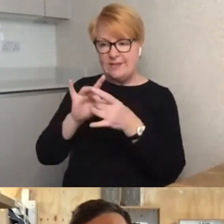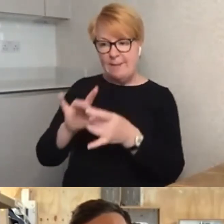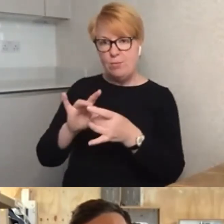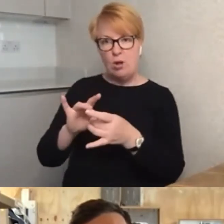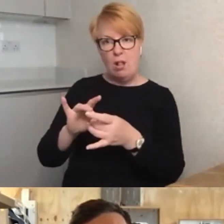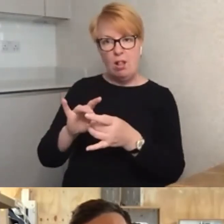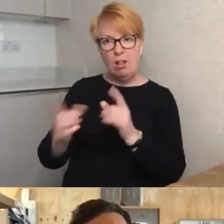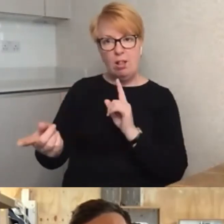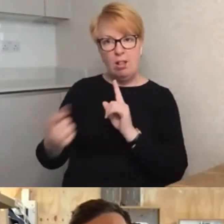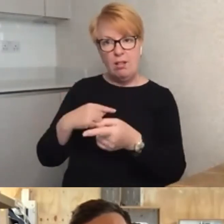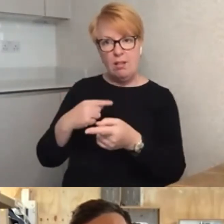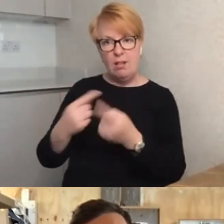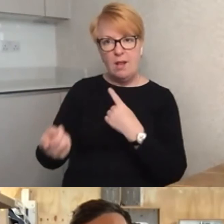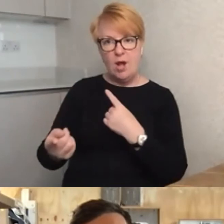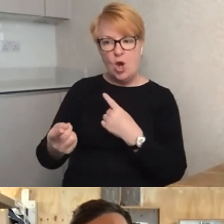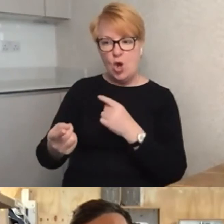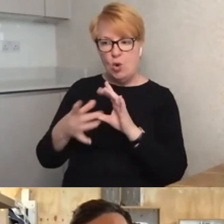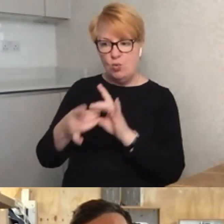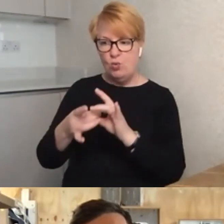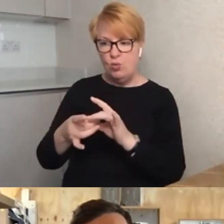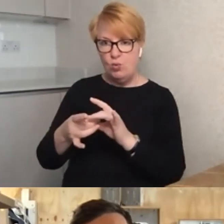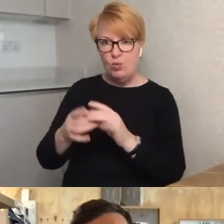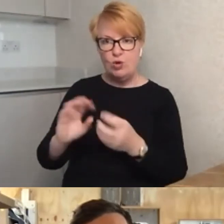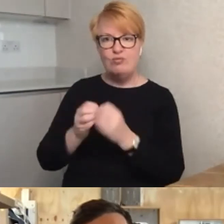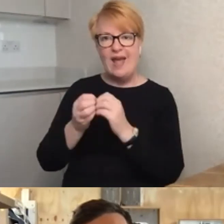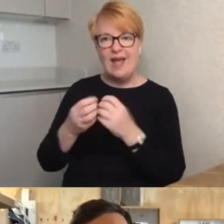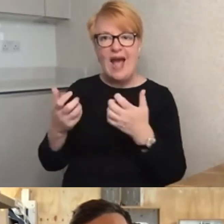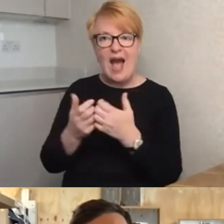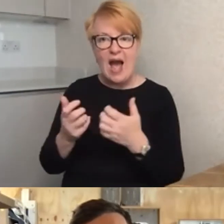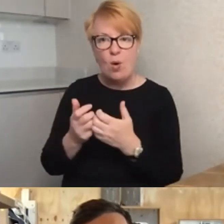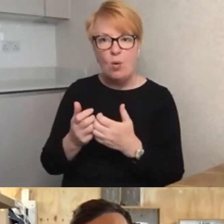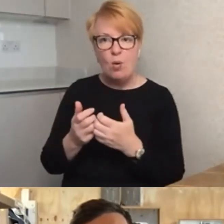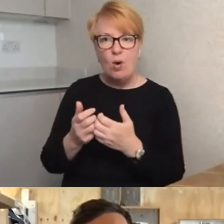especially when the demand of responsibility, excuse me increase through the engagement.